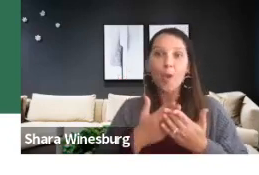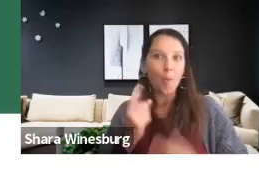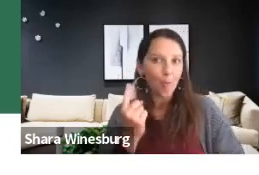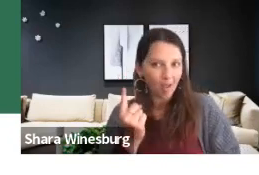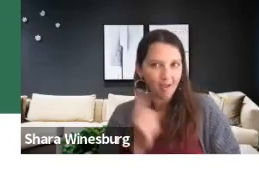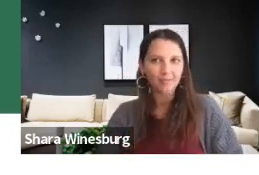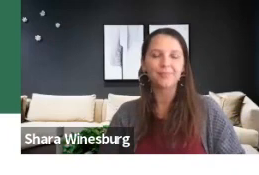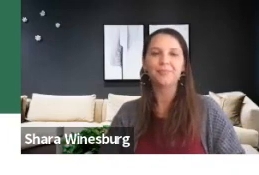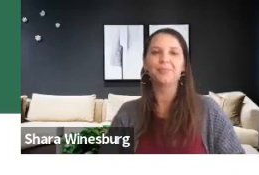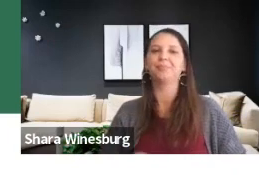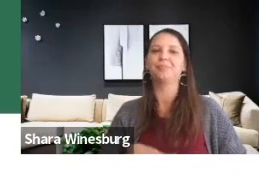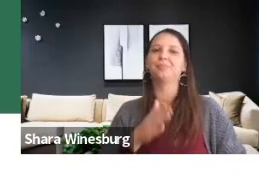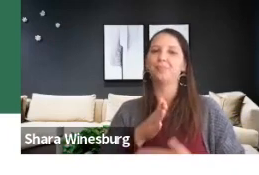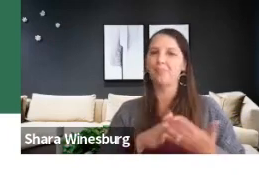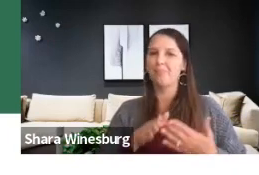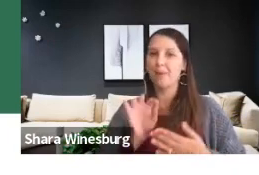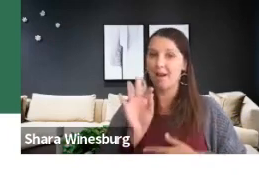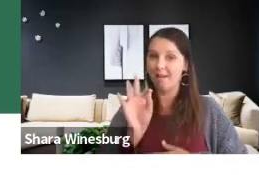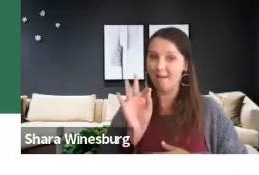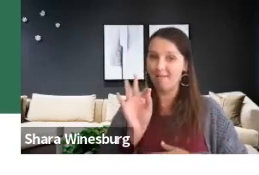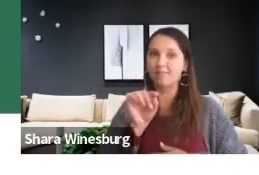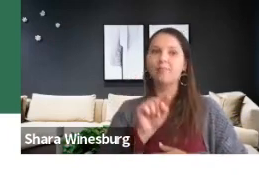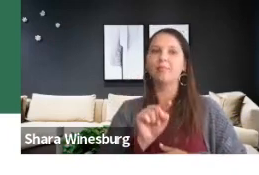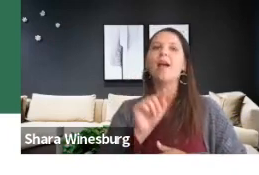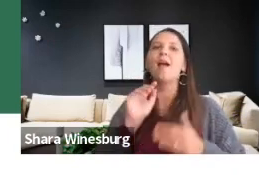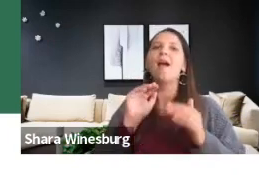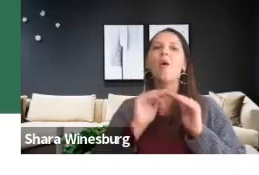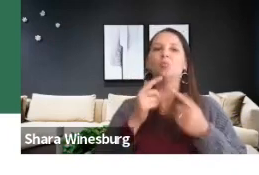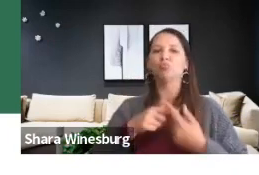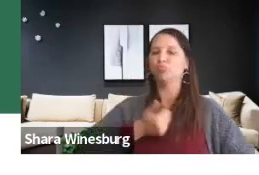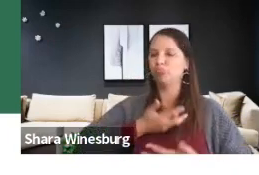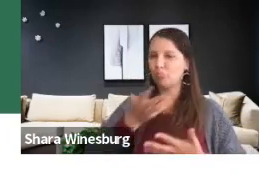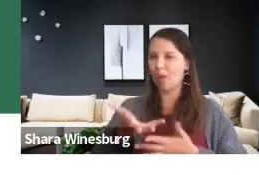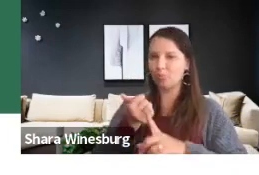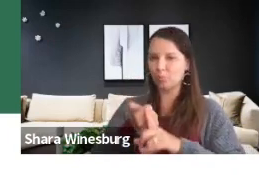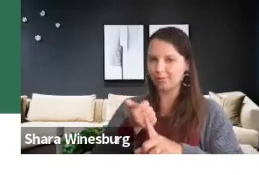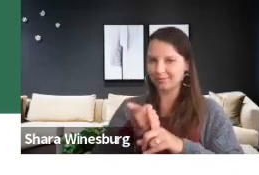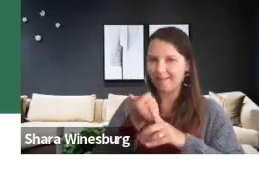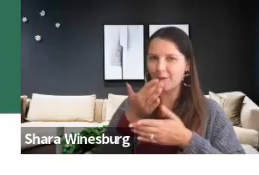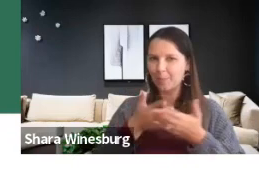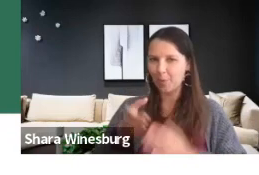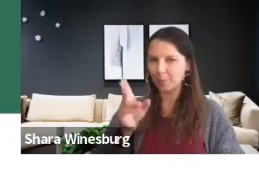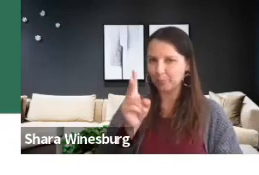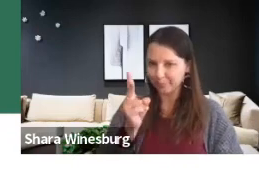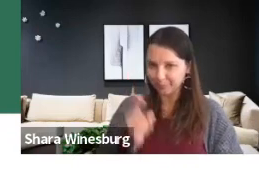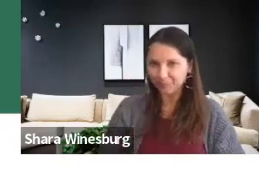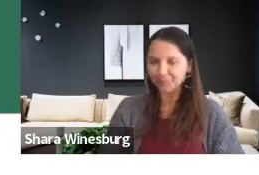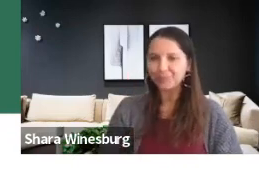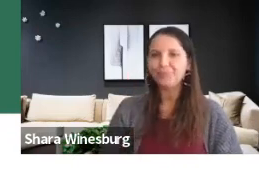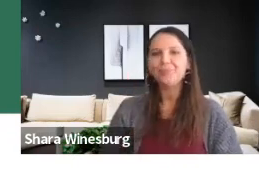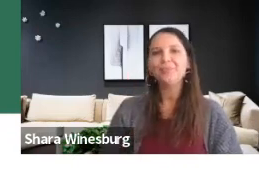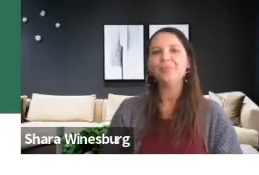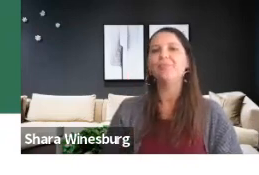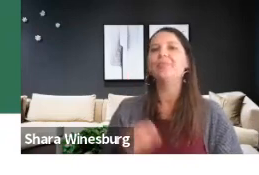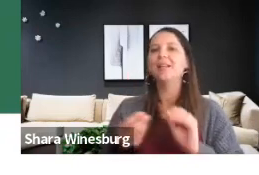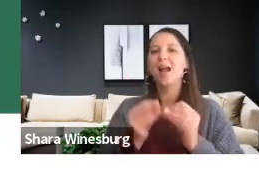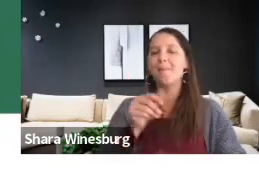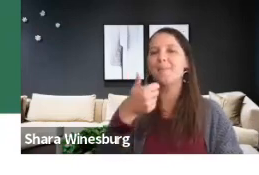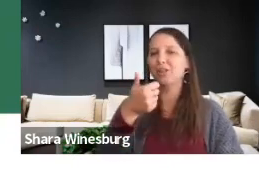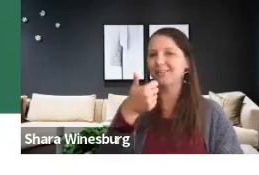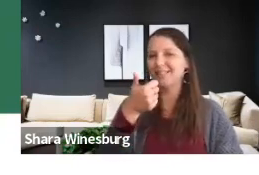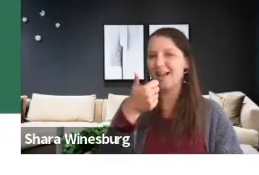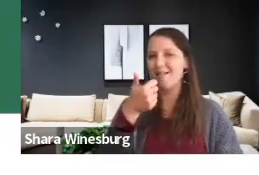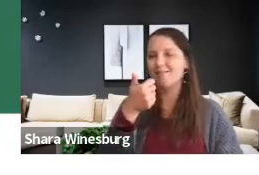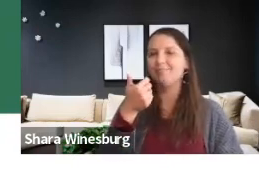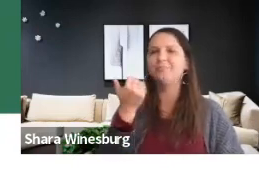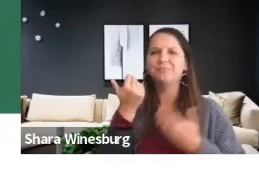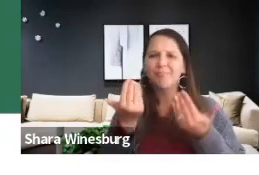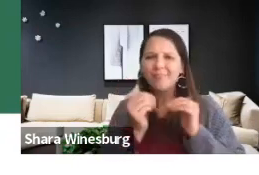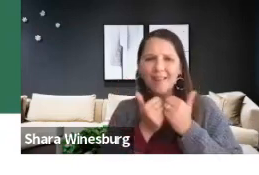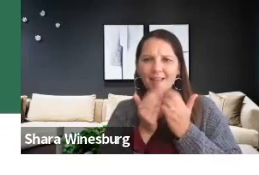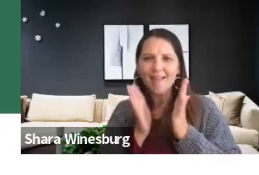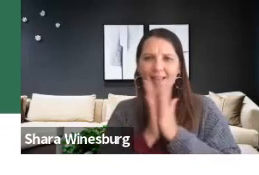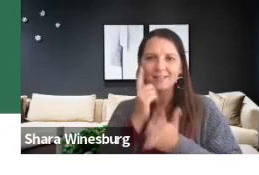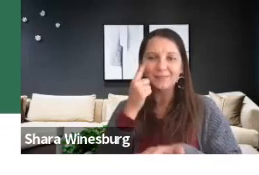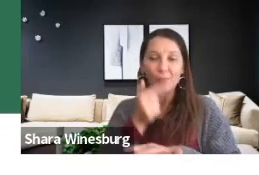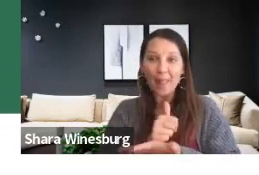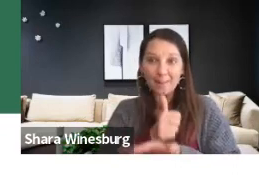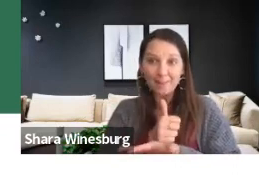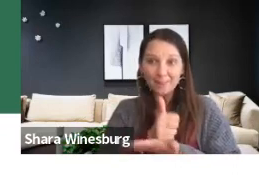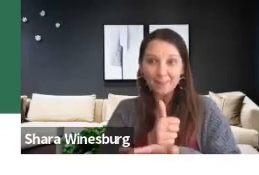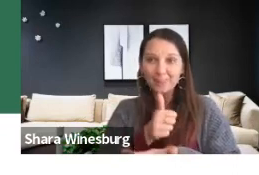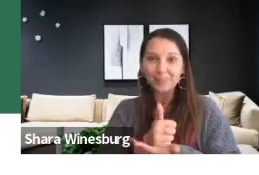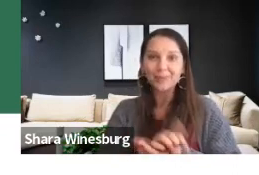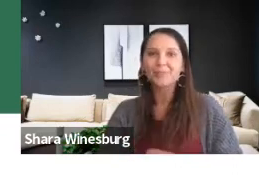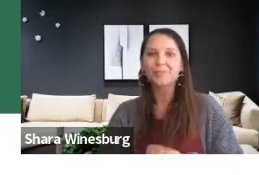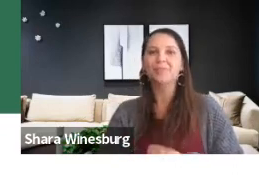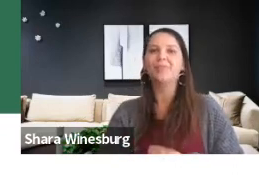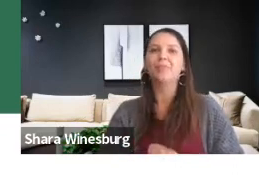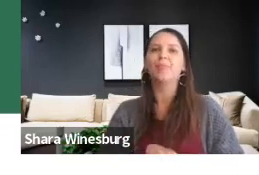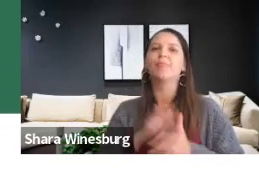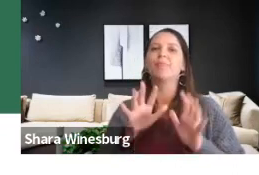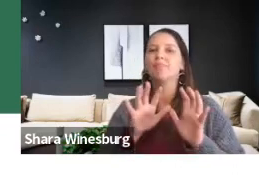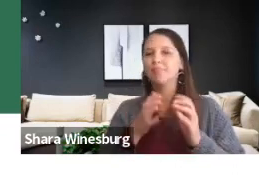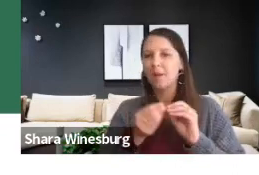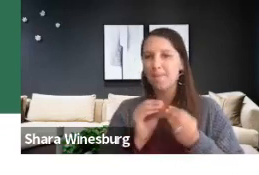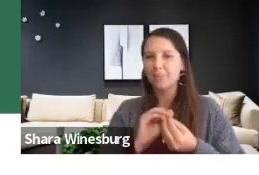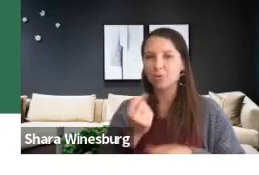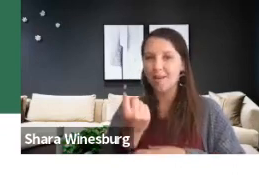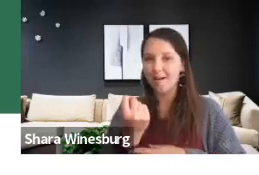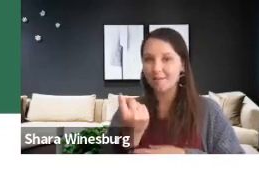express yourself part one. Module nine how to express yourself part two. Module ten is how to ask for help.